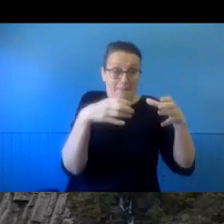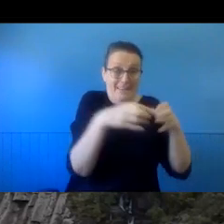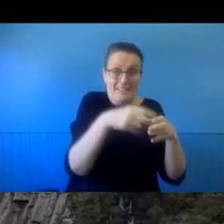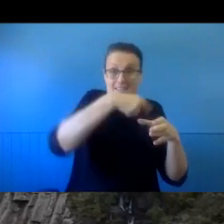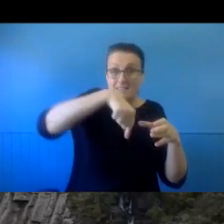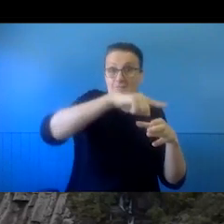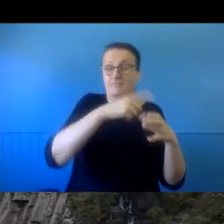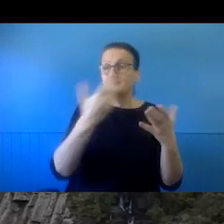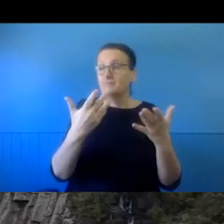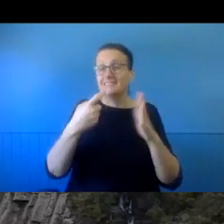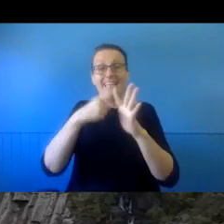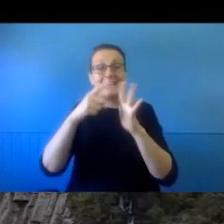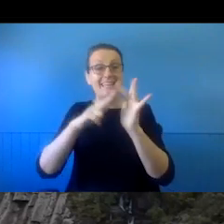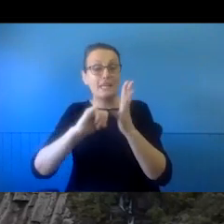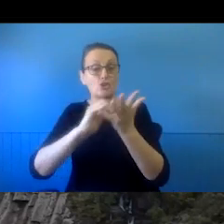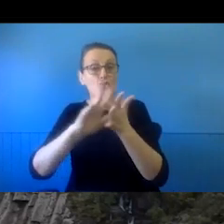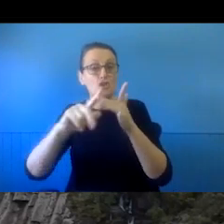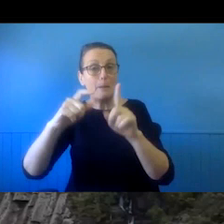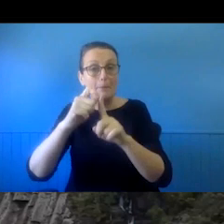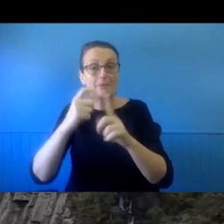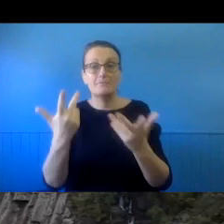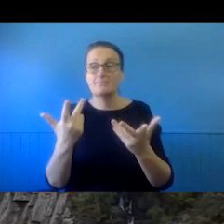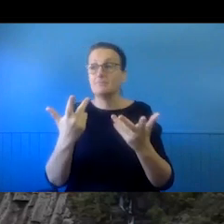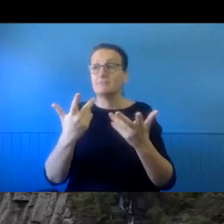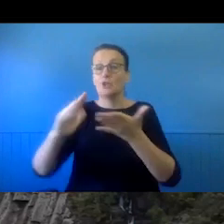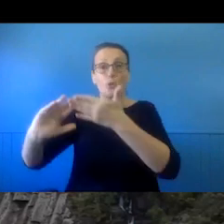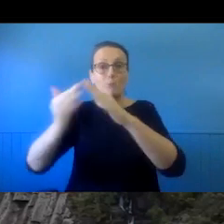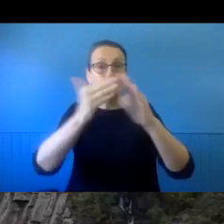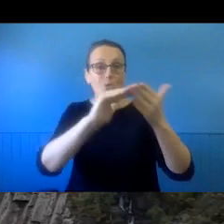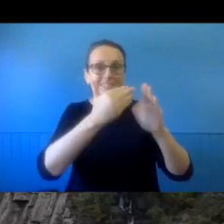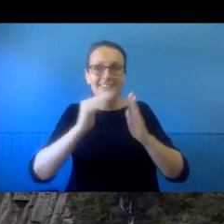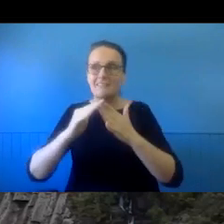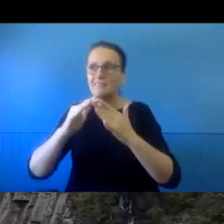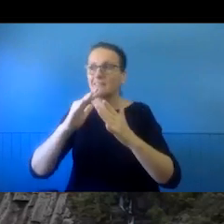kinship levels right up to states an societies, they're actually all need